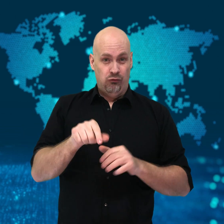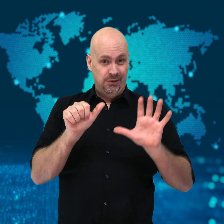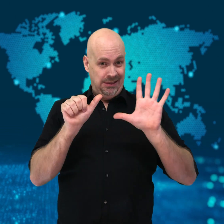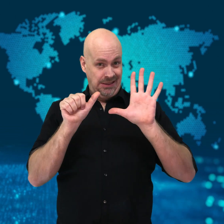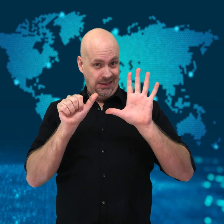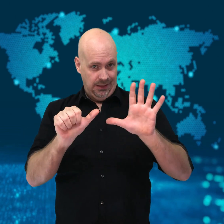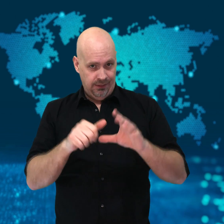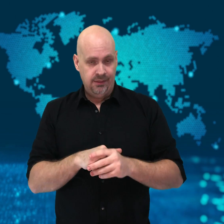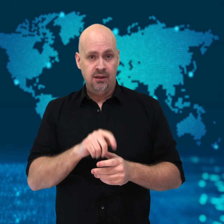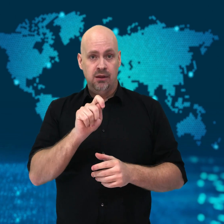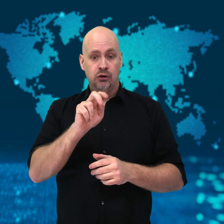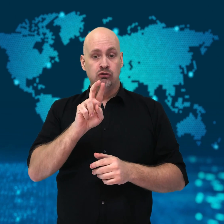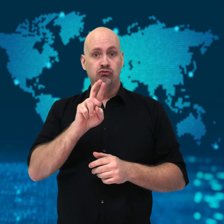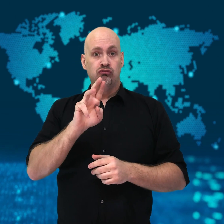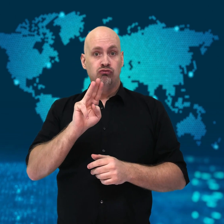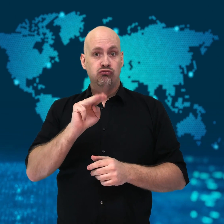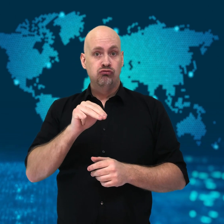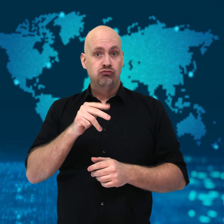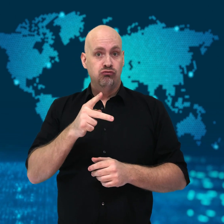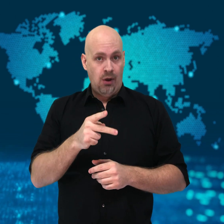On January 6th,